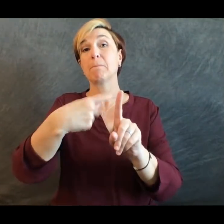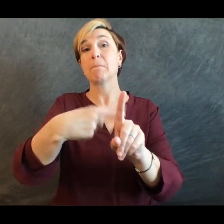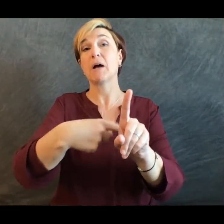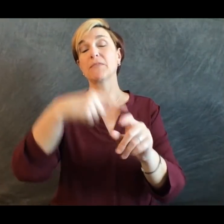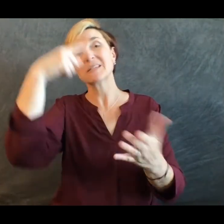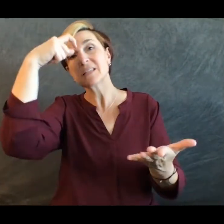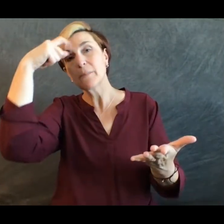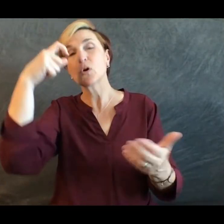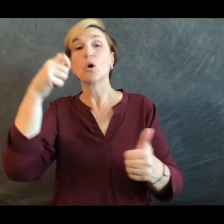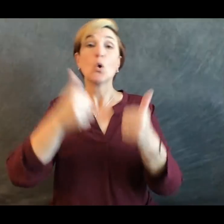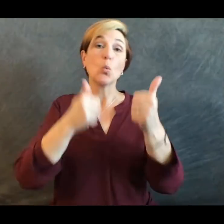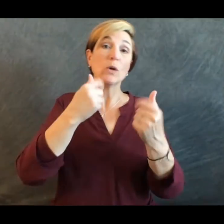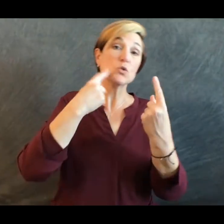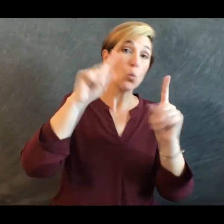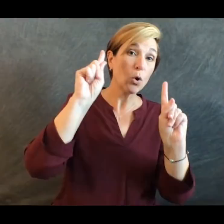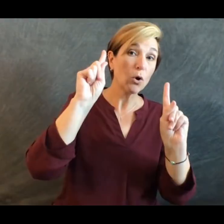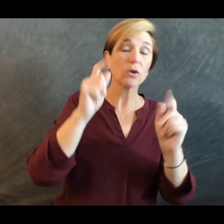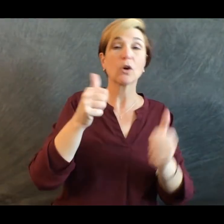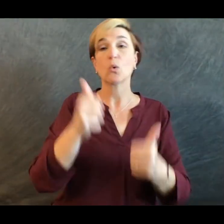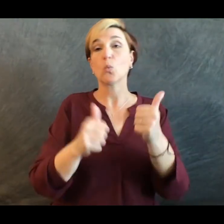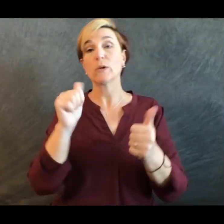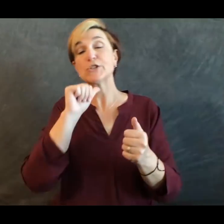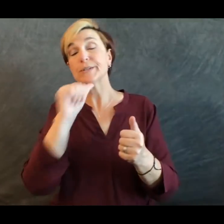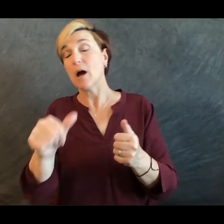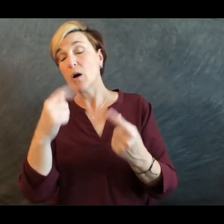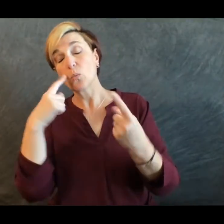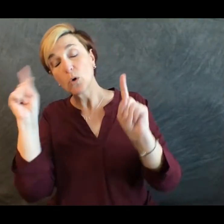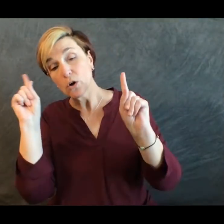to focus on those that are we developing and will working I'll be happy to answer